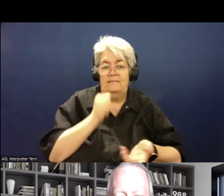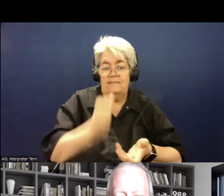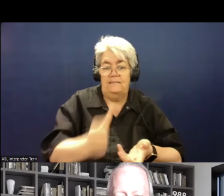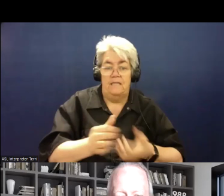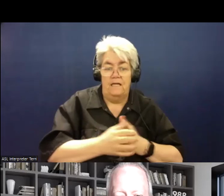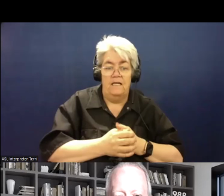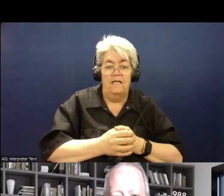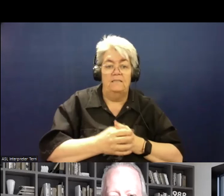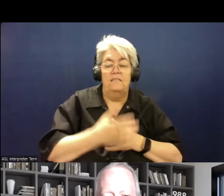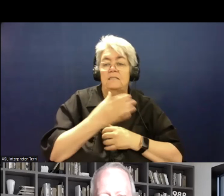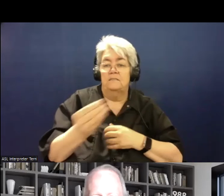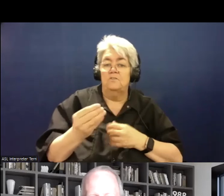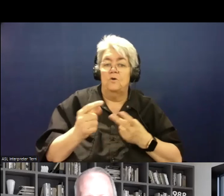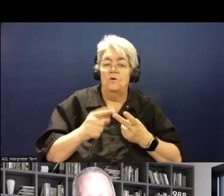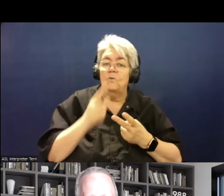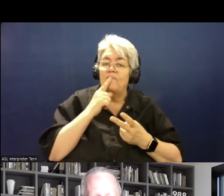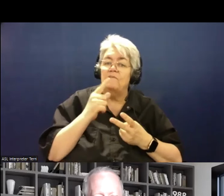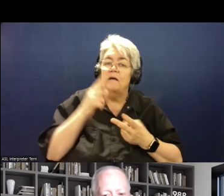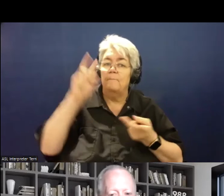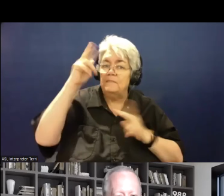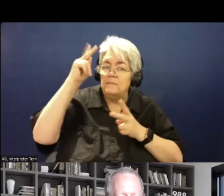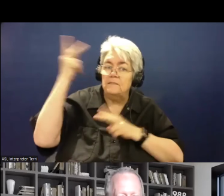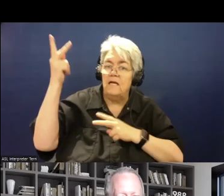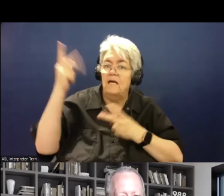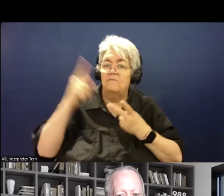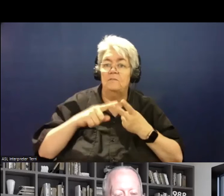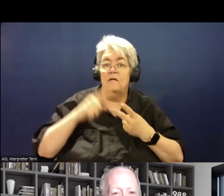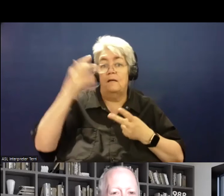THAT CAN CAUSE MISDIAGNOSIS AND THAT CAN CAUSE A LOT OF PROBLEMS.